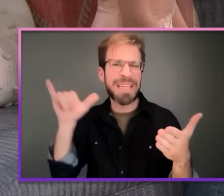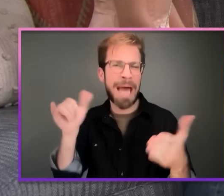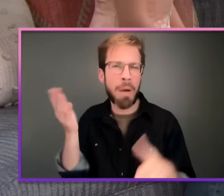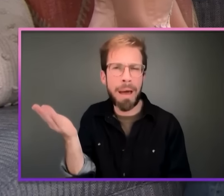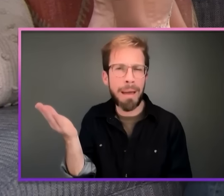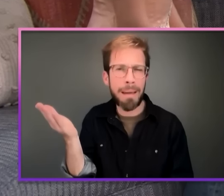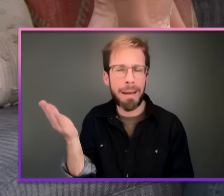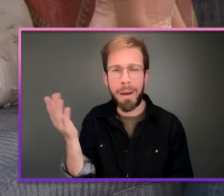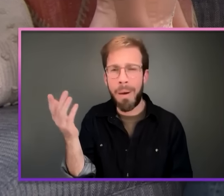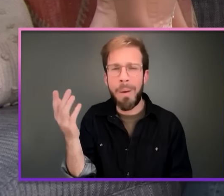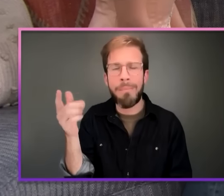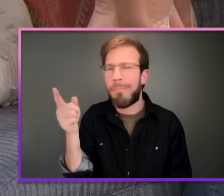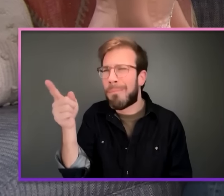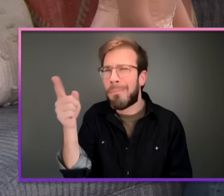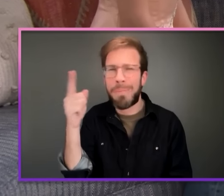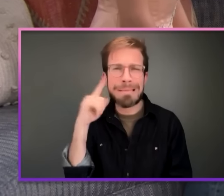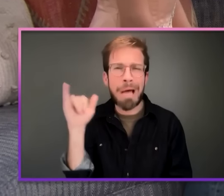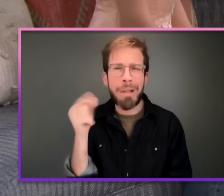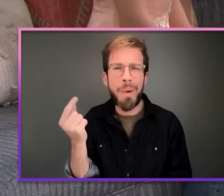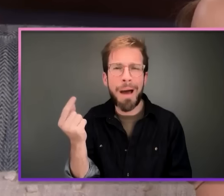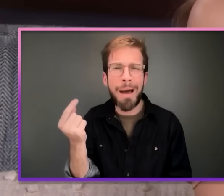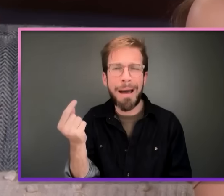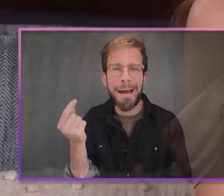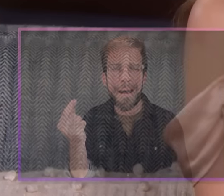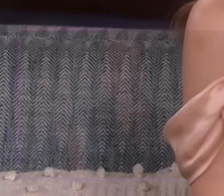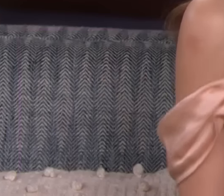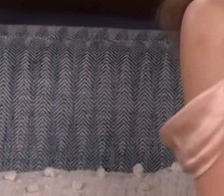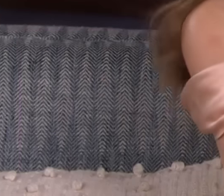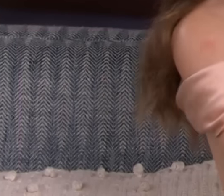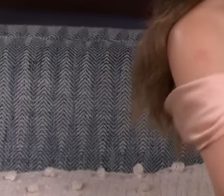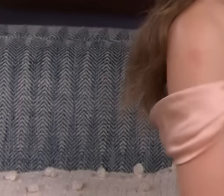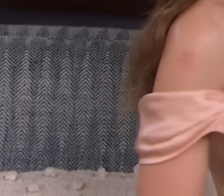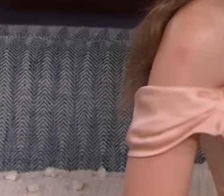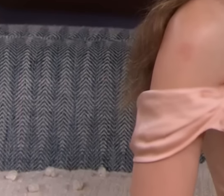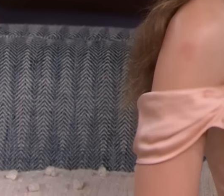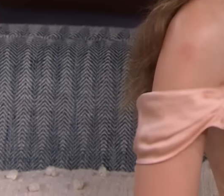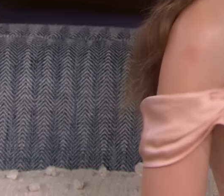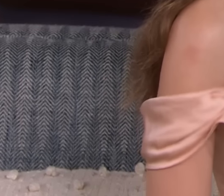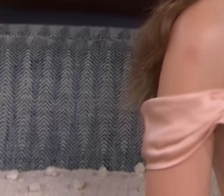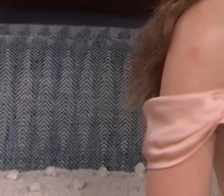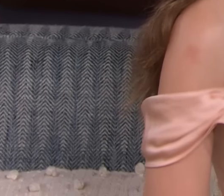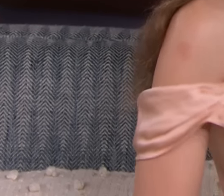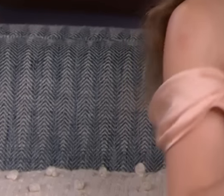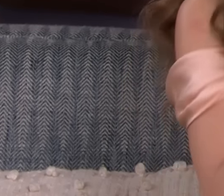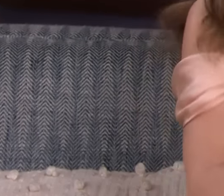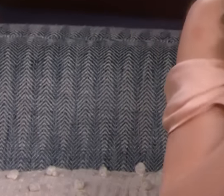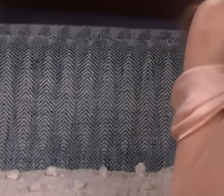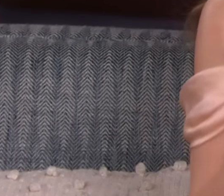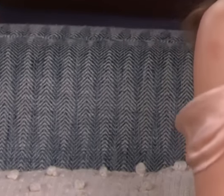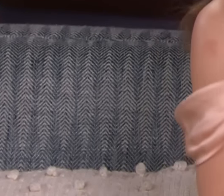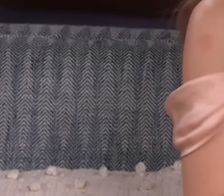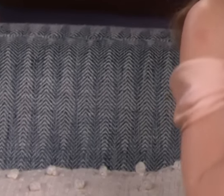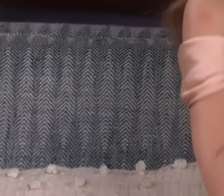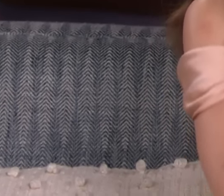Ah, there's nothing like that feeling, that first time when you figure it out, like, "This is maybe what I'm supposed "to be doing with the rest of my life."